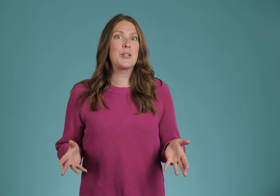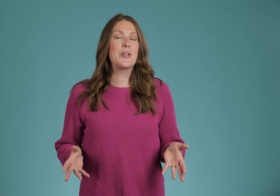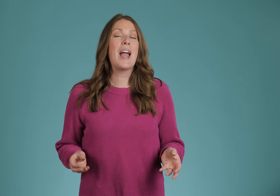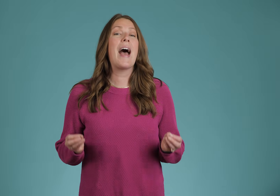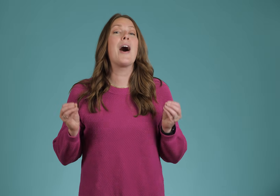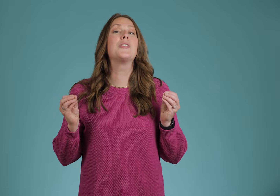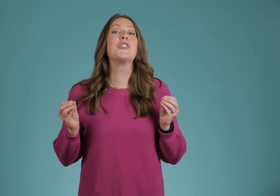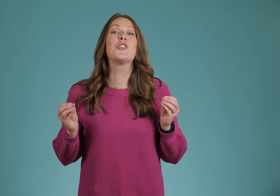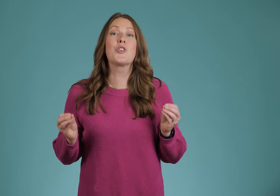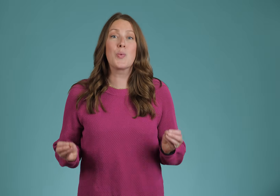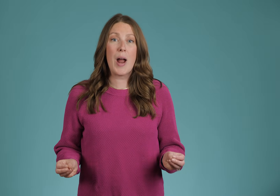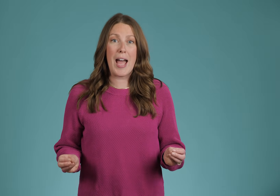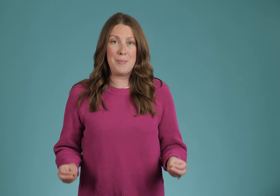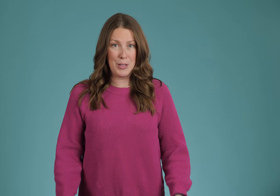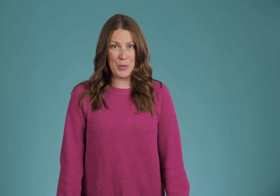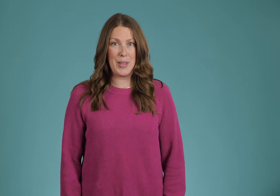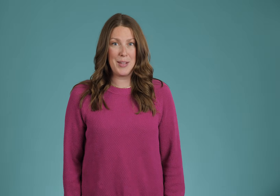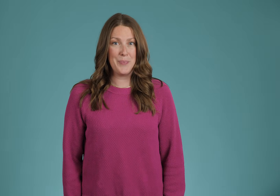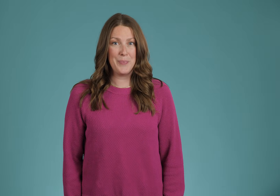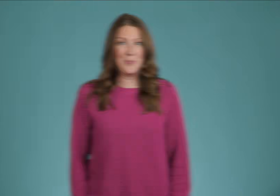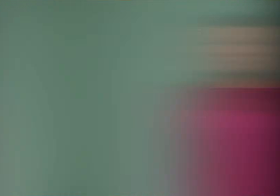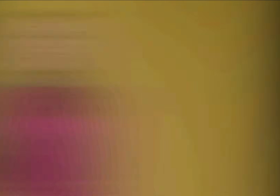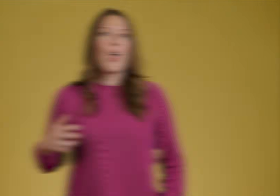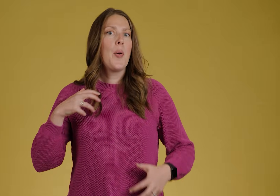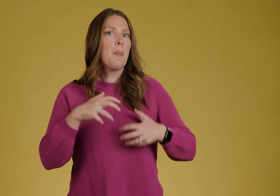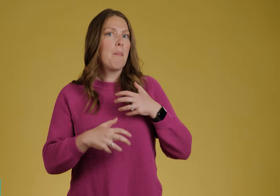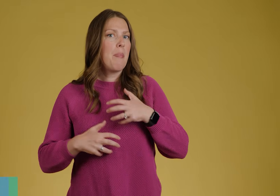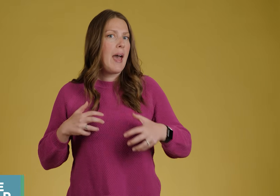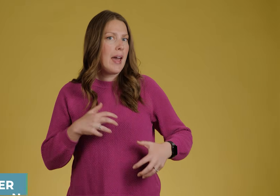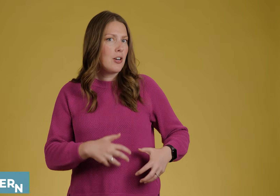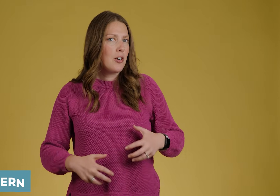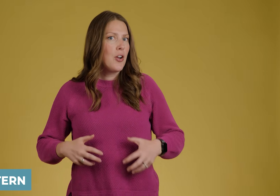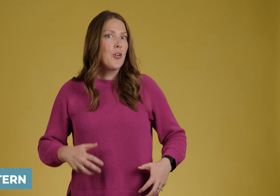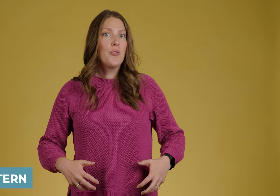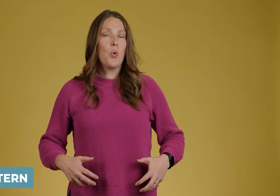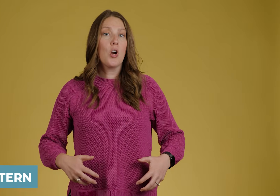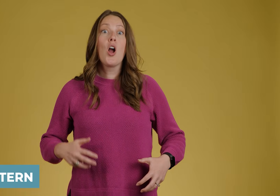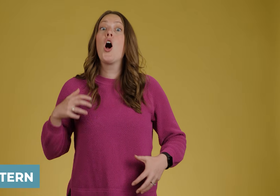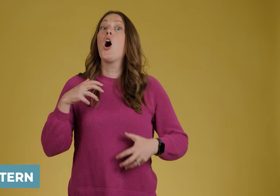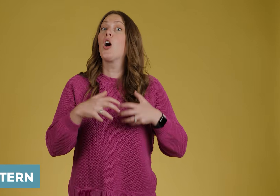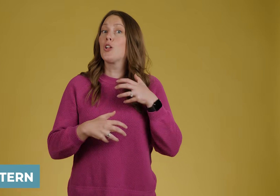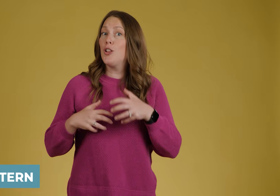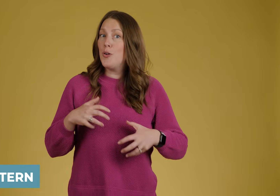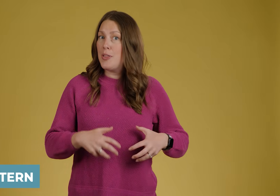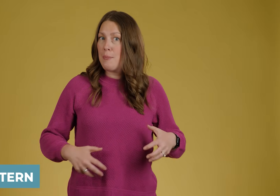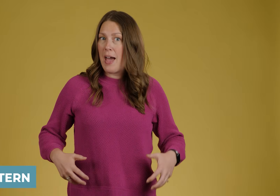how to describe clothing pattern for a clothing pattern.